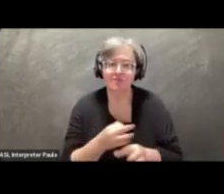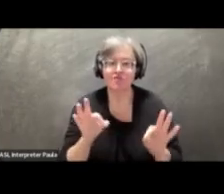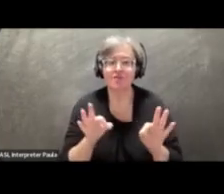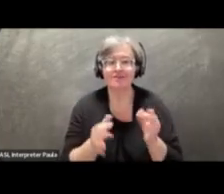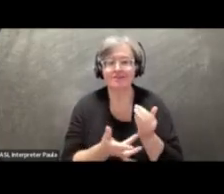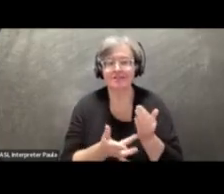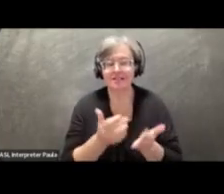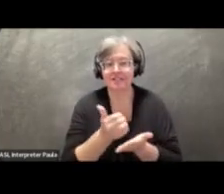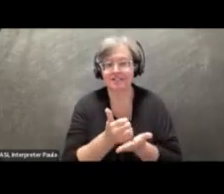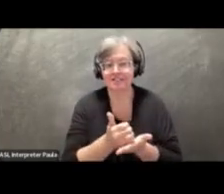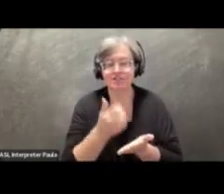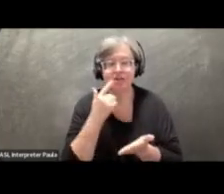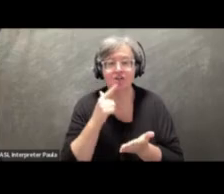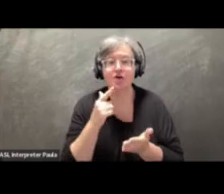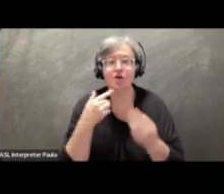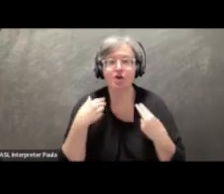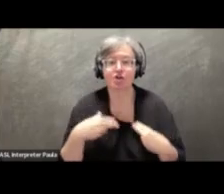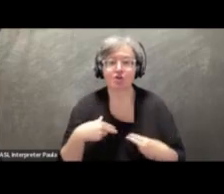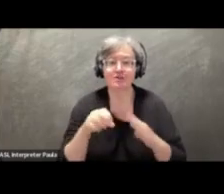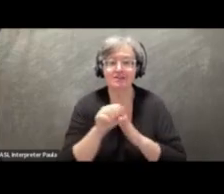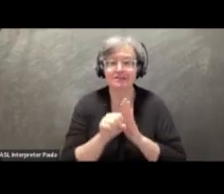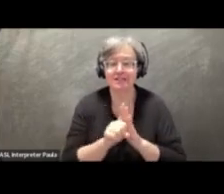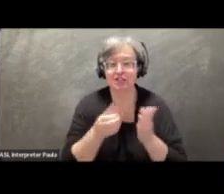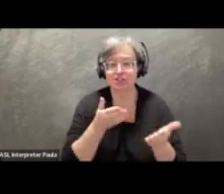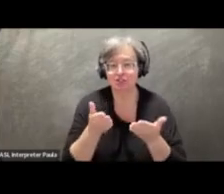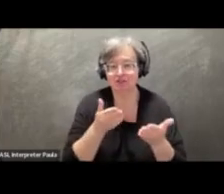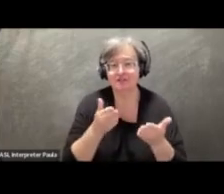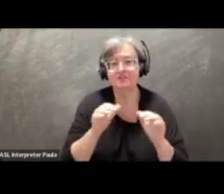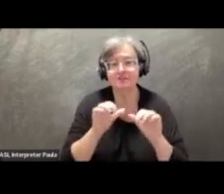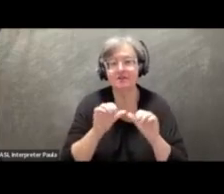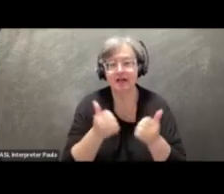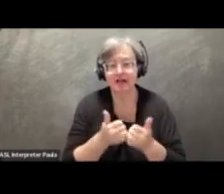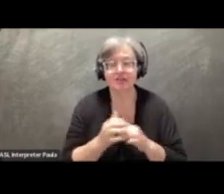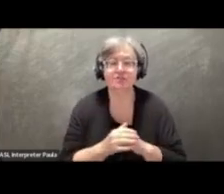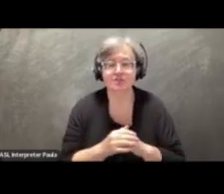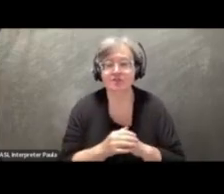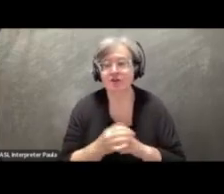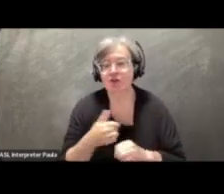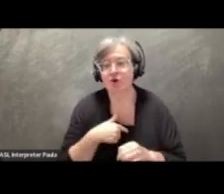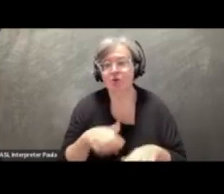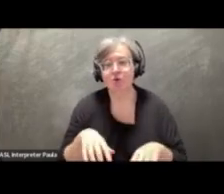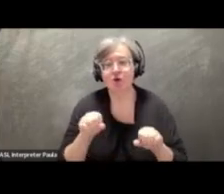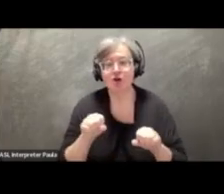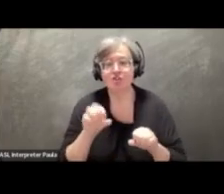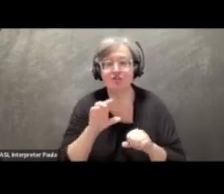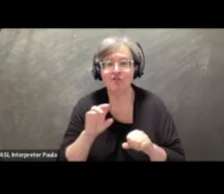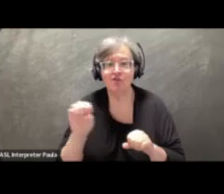service agencies looking to improve their person-centered planning processes. We host free Learning Collaboratives to bring